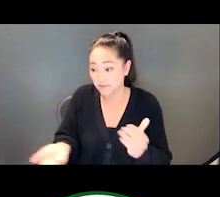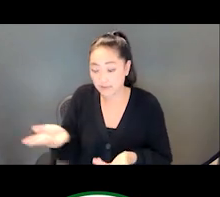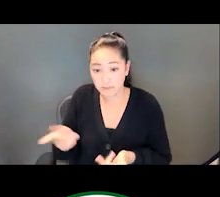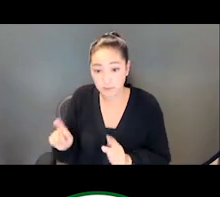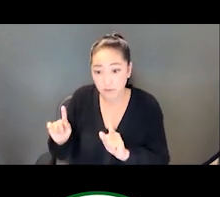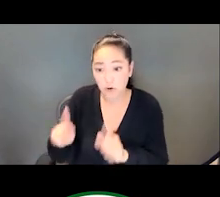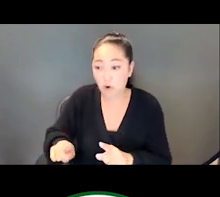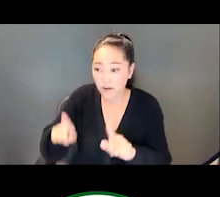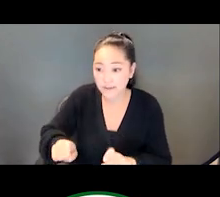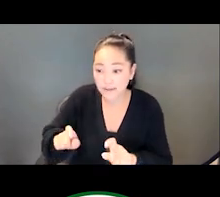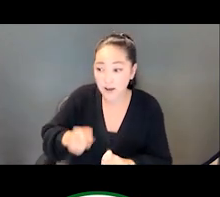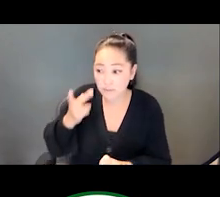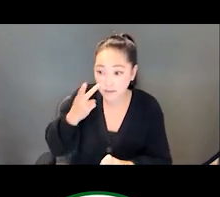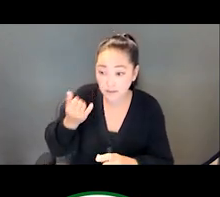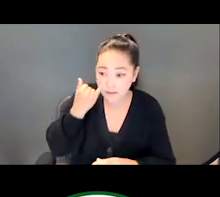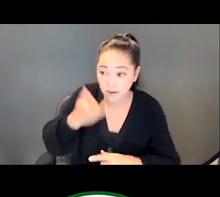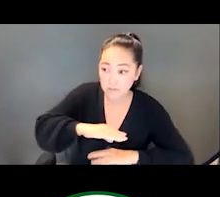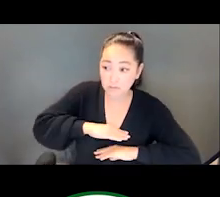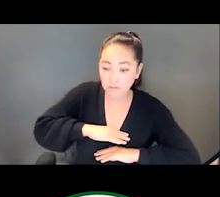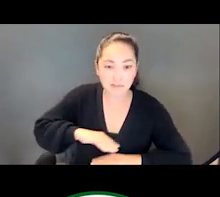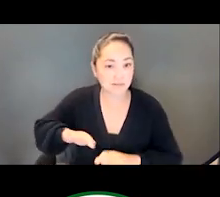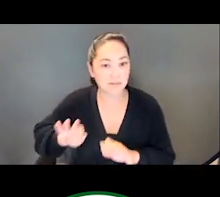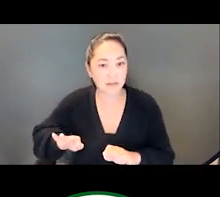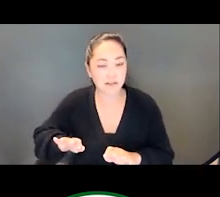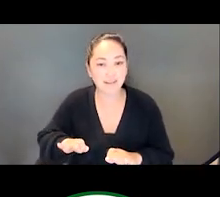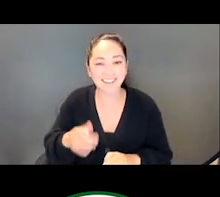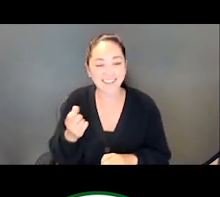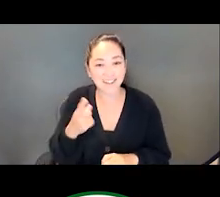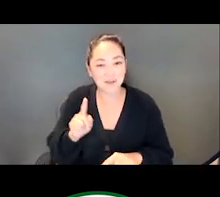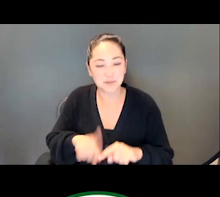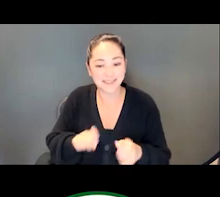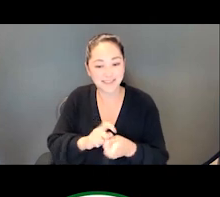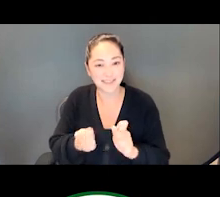been to make sure that where we know there are significant slopes encountered, we let